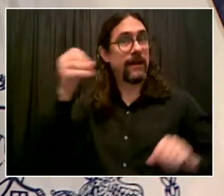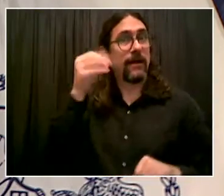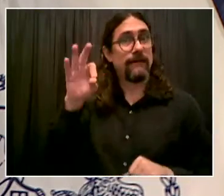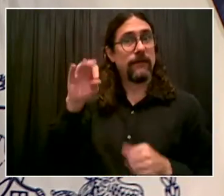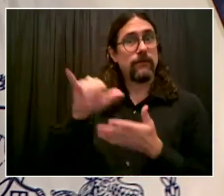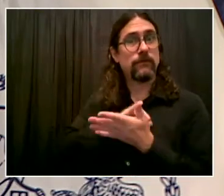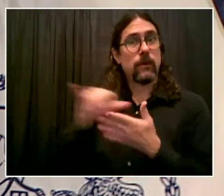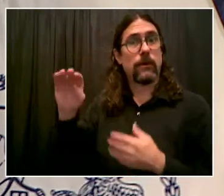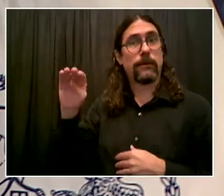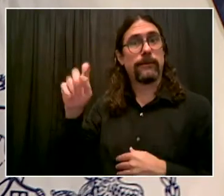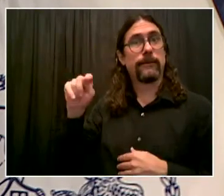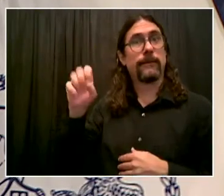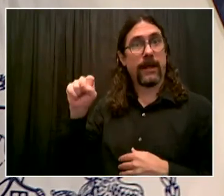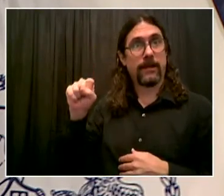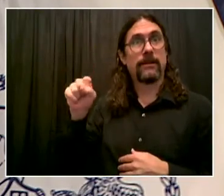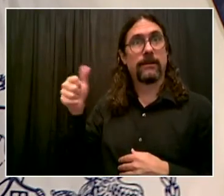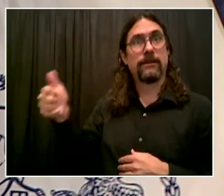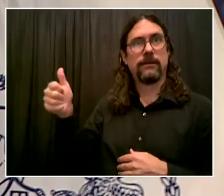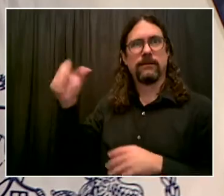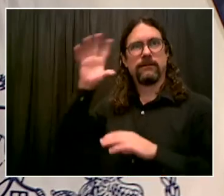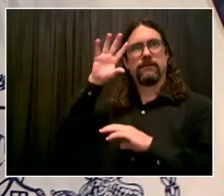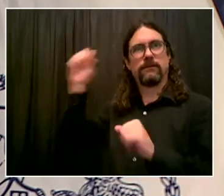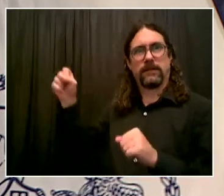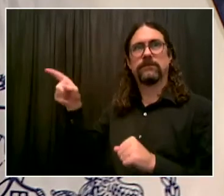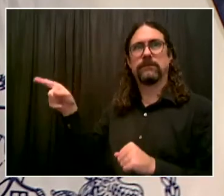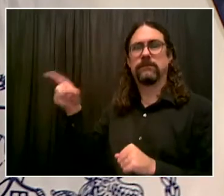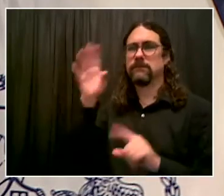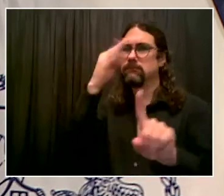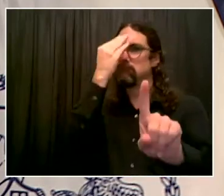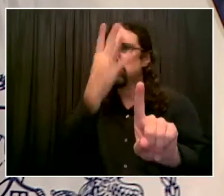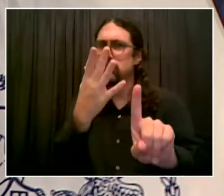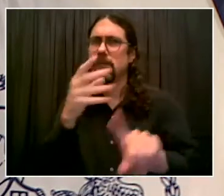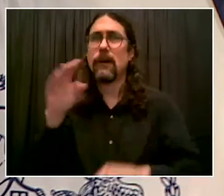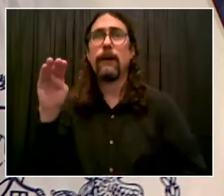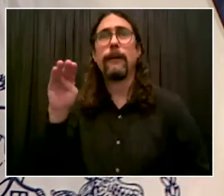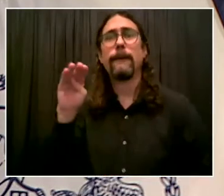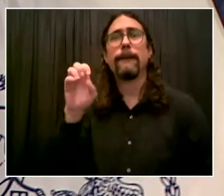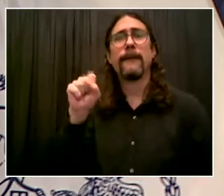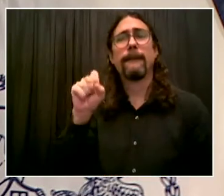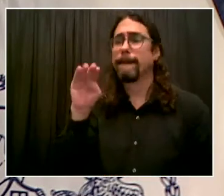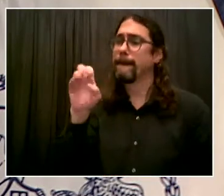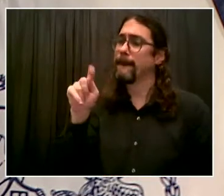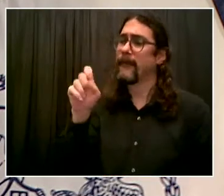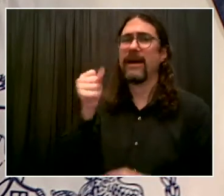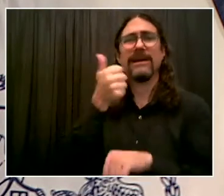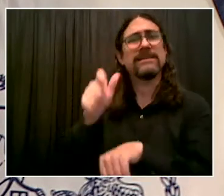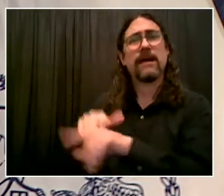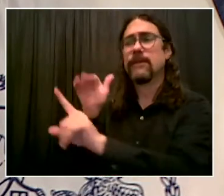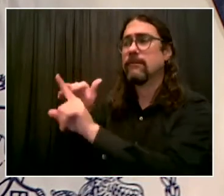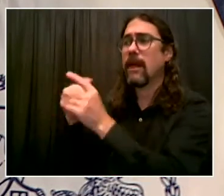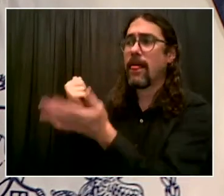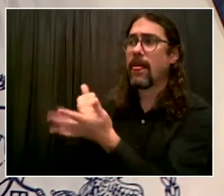PRESIDENT OF THE NEW YORK METS WHO REALLY BELIEVES IN THIS. THEY HAVE SAID, WE'VE GOT TO DO